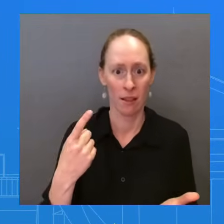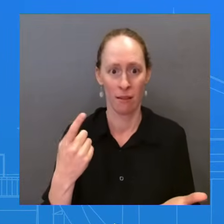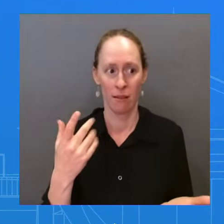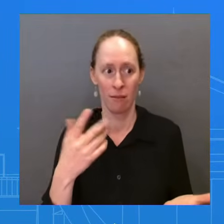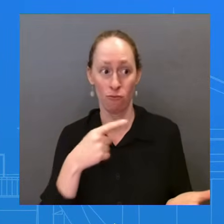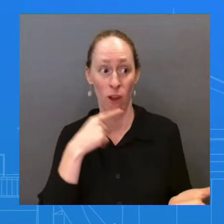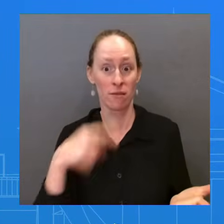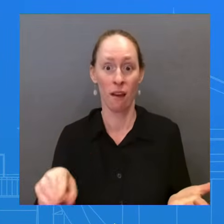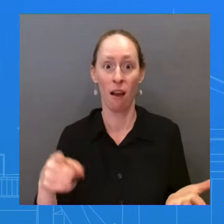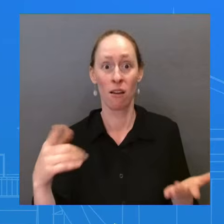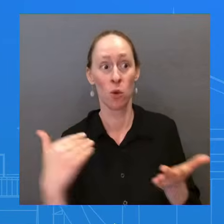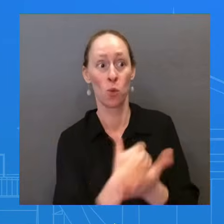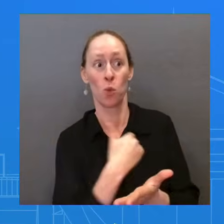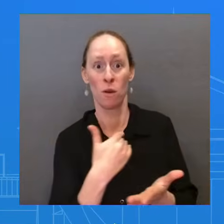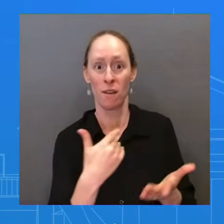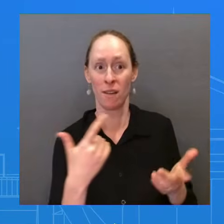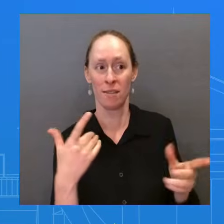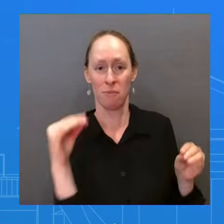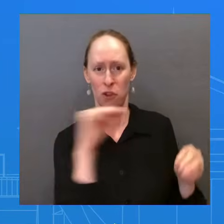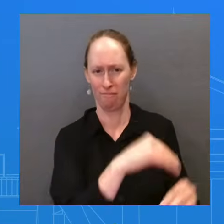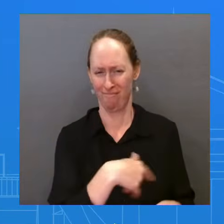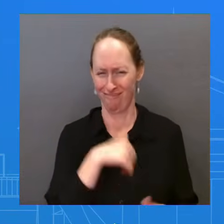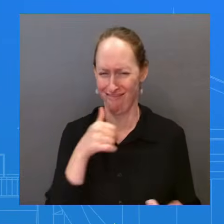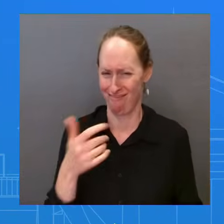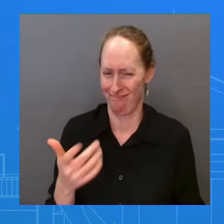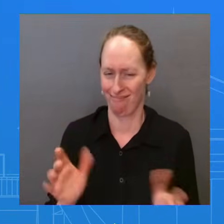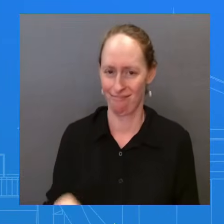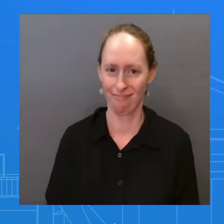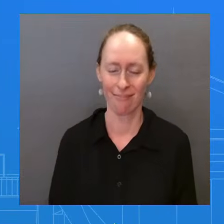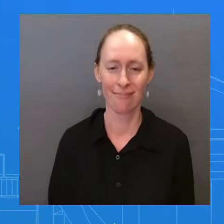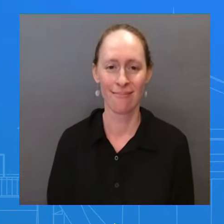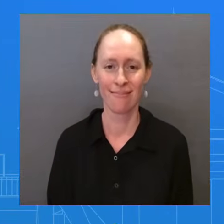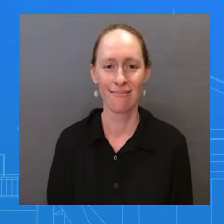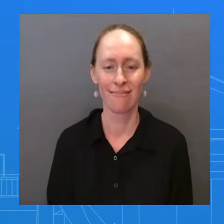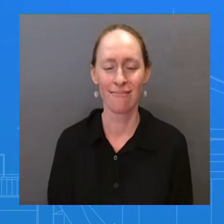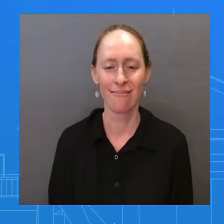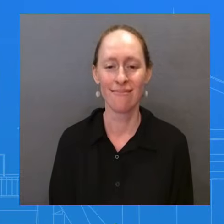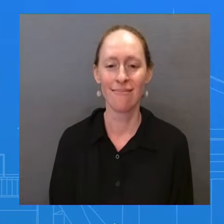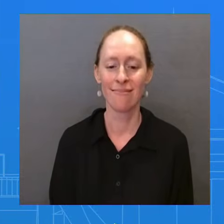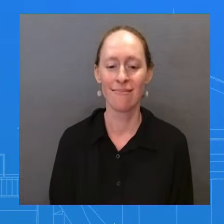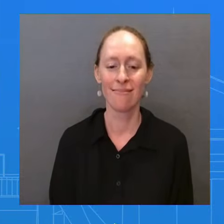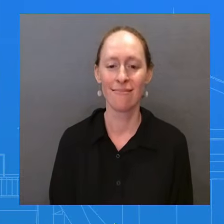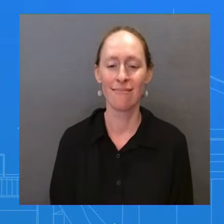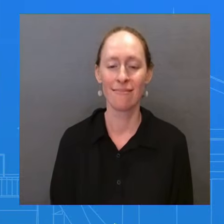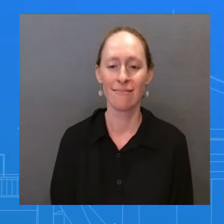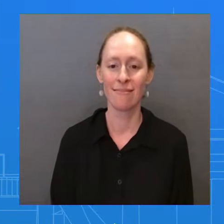by her allegiance to/affinity for Russia? Mr. Kirby: Difficult to say.